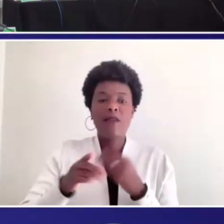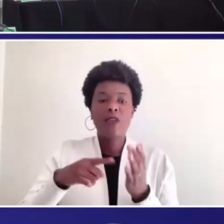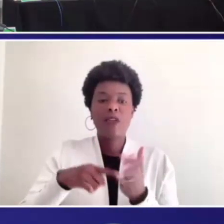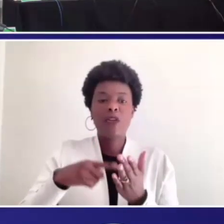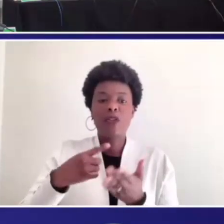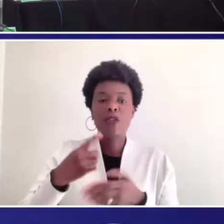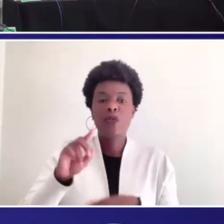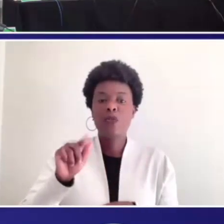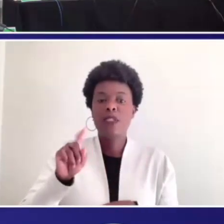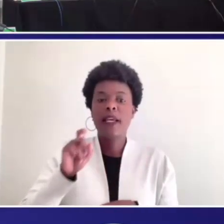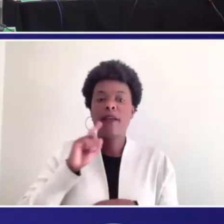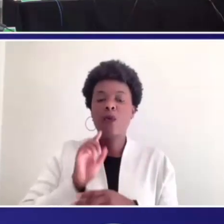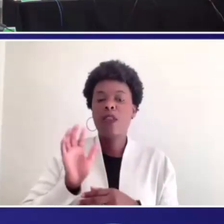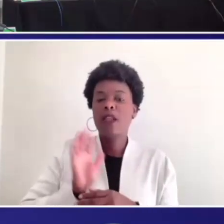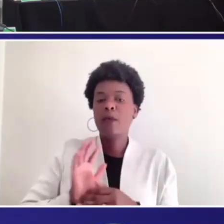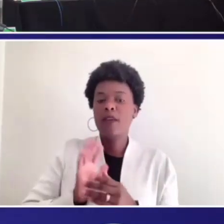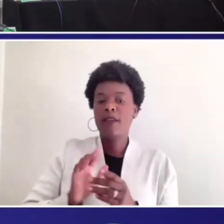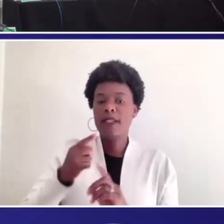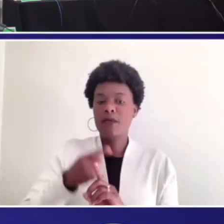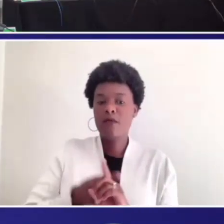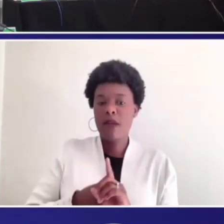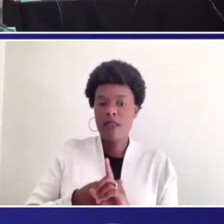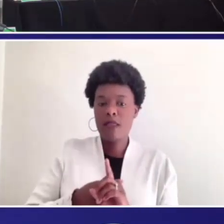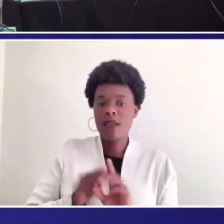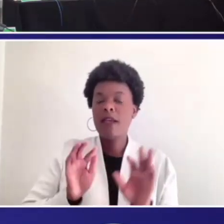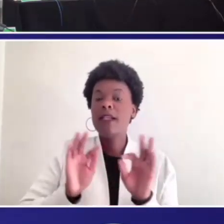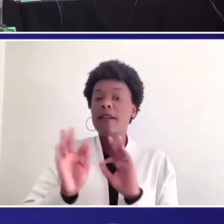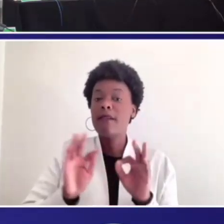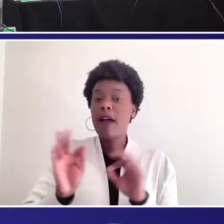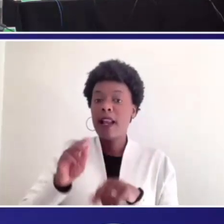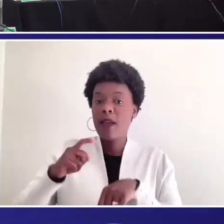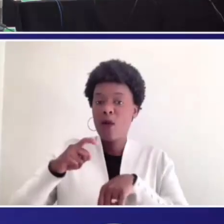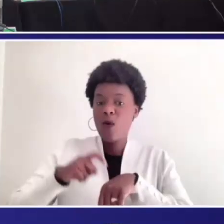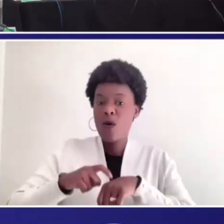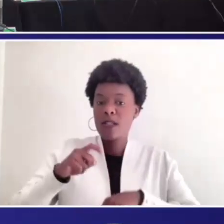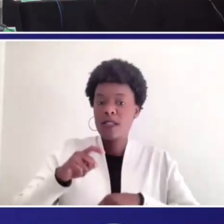what on-time means, takes off the ambiguity